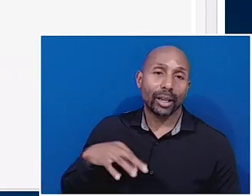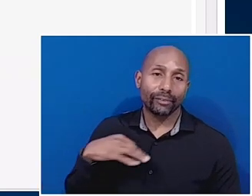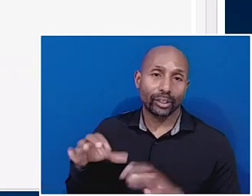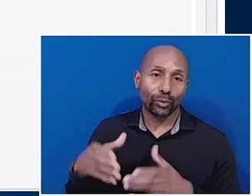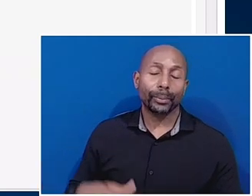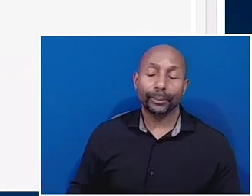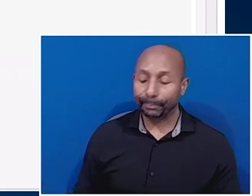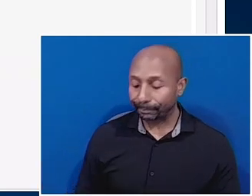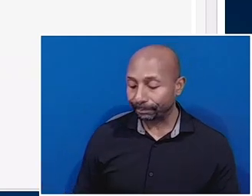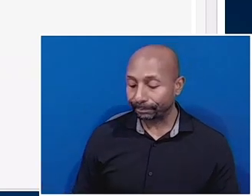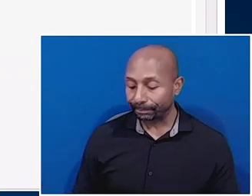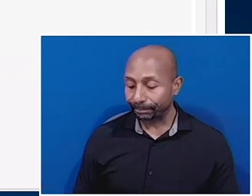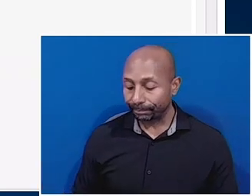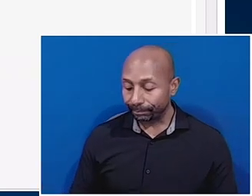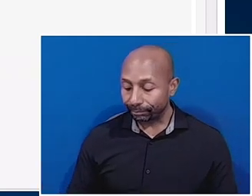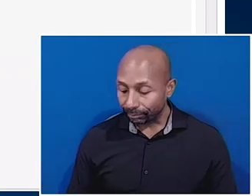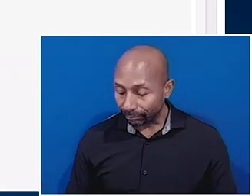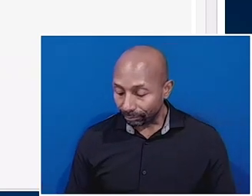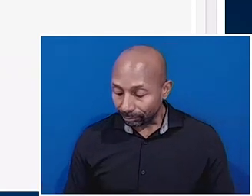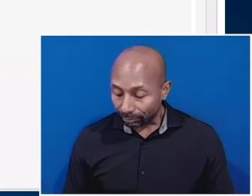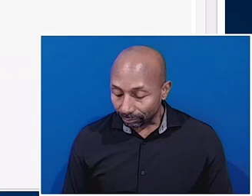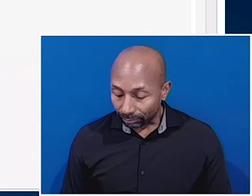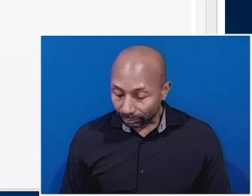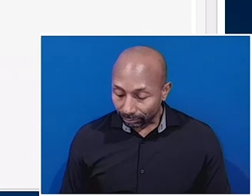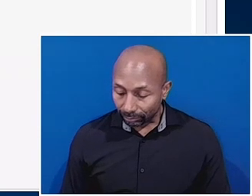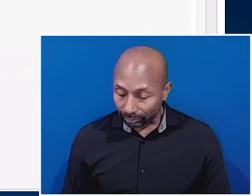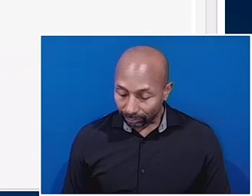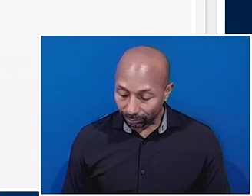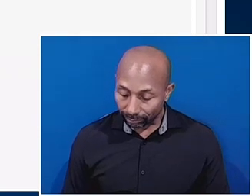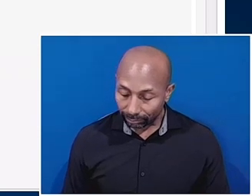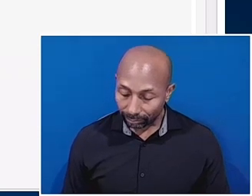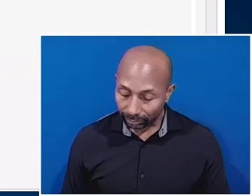Okay. So, in terms of discussion over